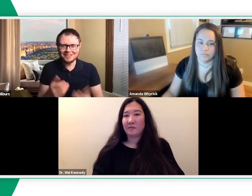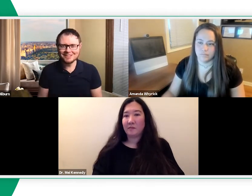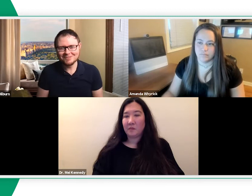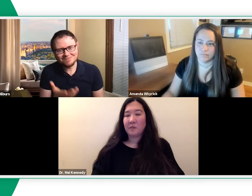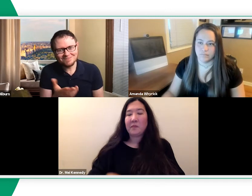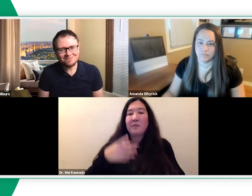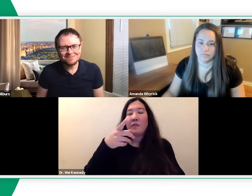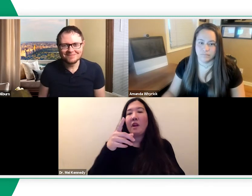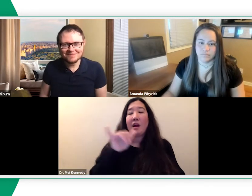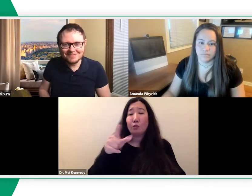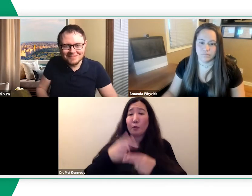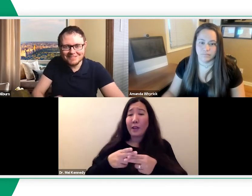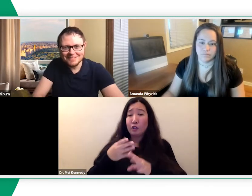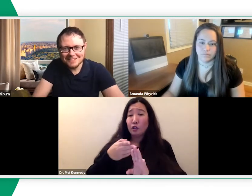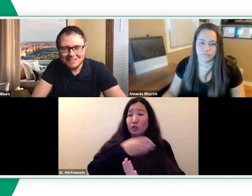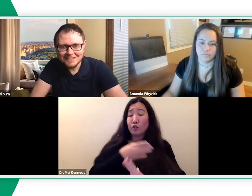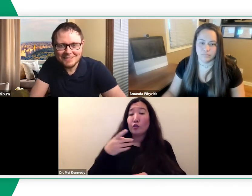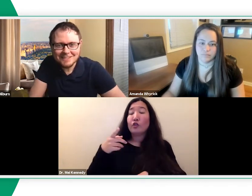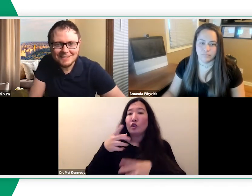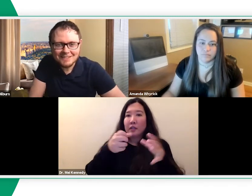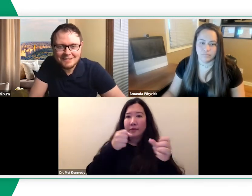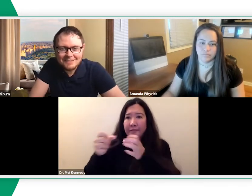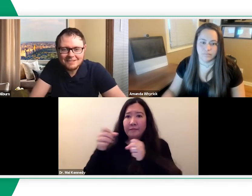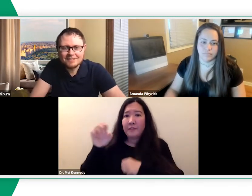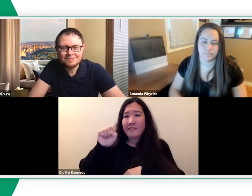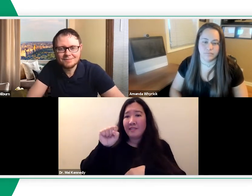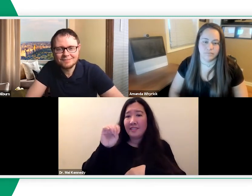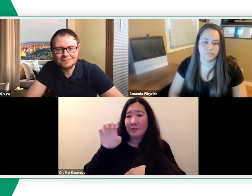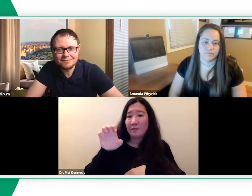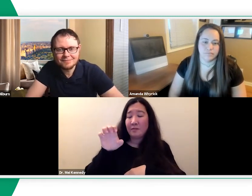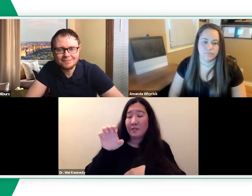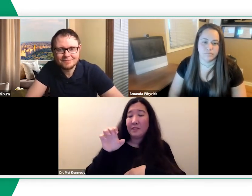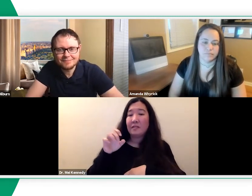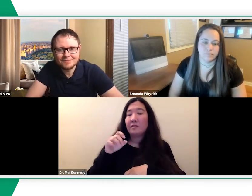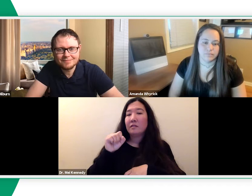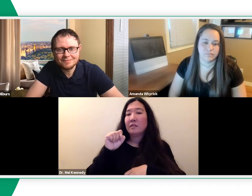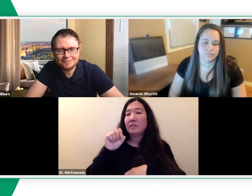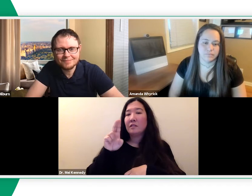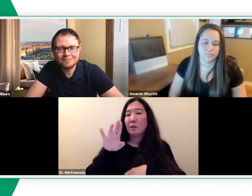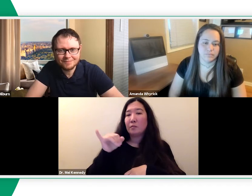What is your role with cybersecurity? >>DR. MEI KENNEDY: As you . . . we mentioned